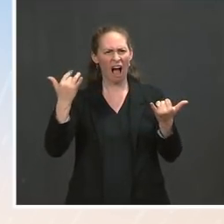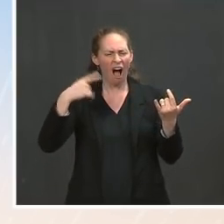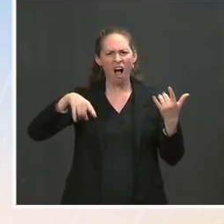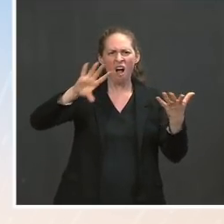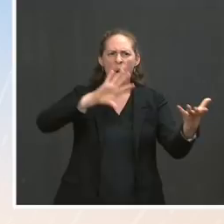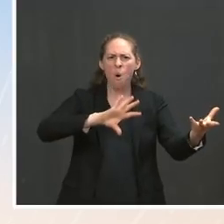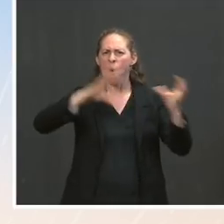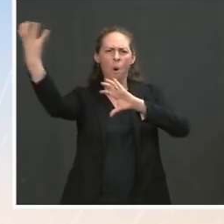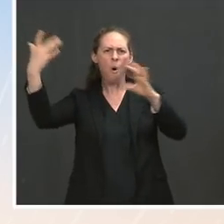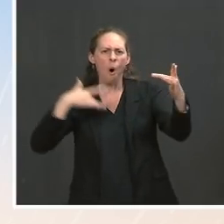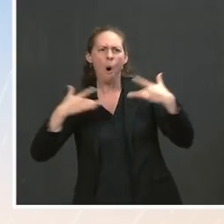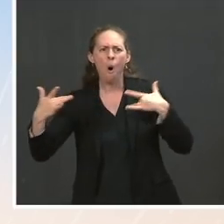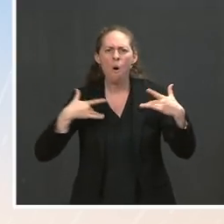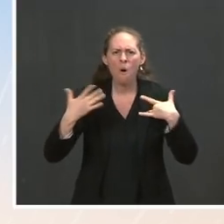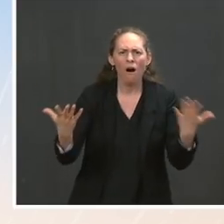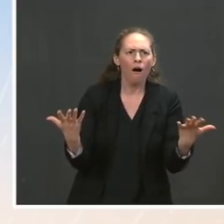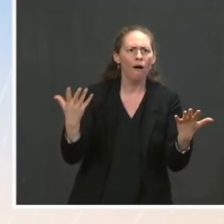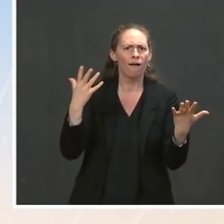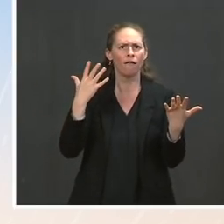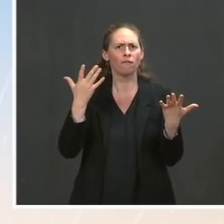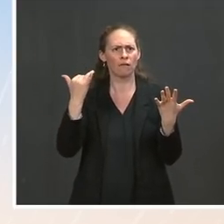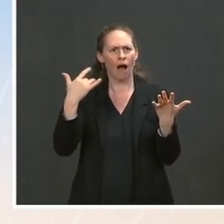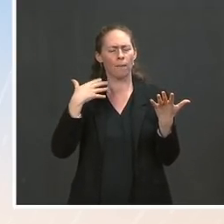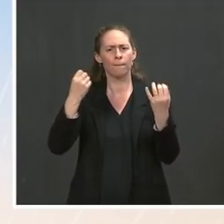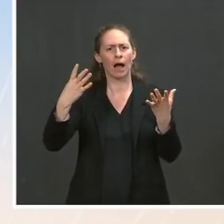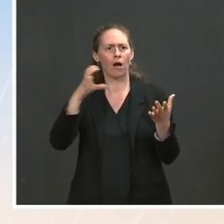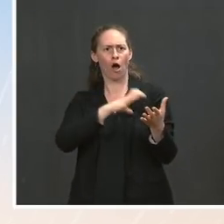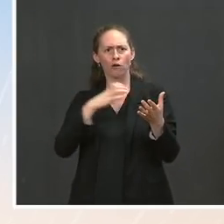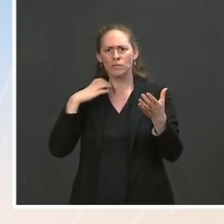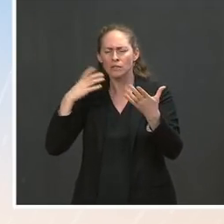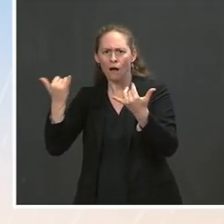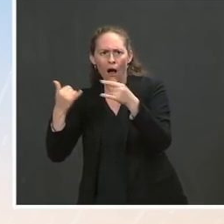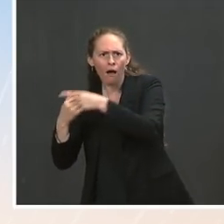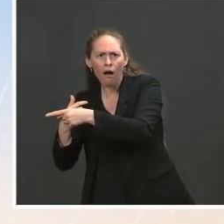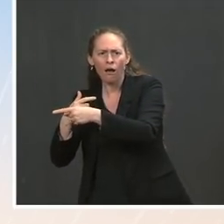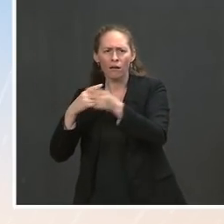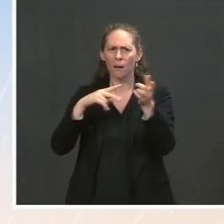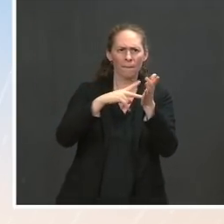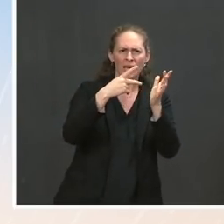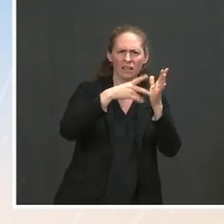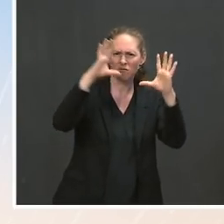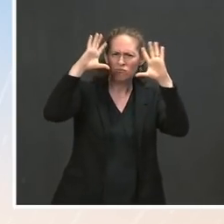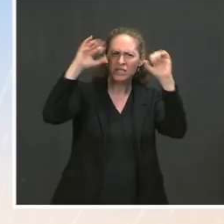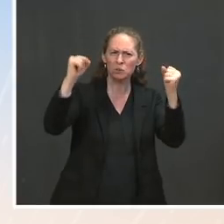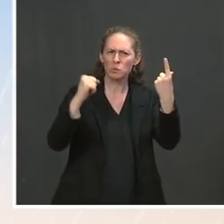but does the administration plan to take any executive actions or file any lawsuits opposing these new laws?